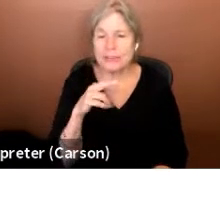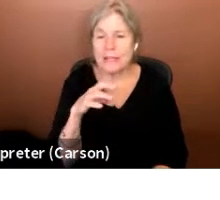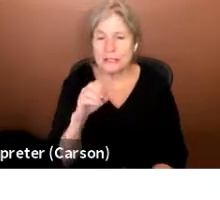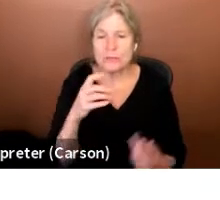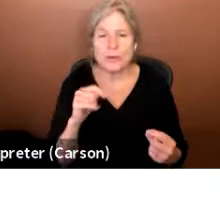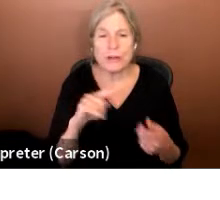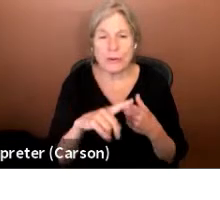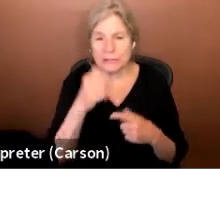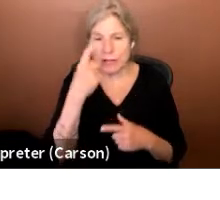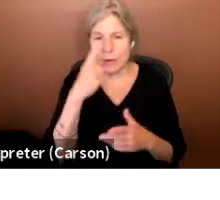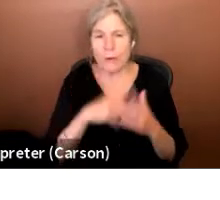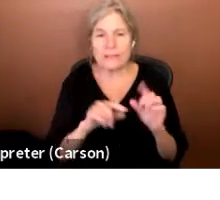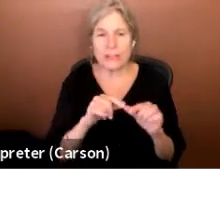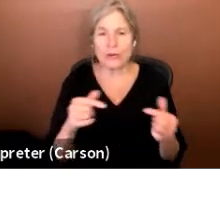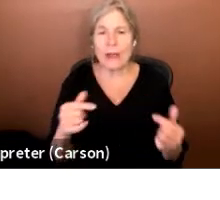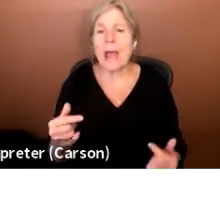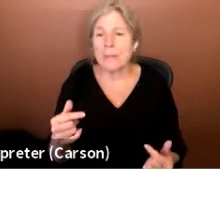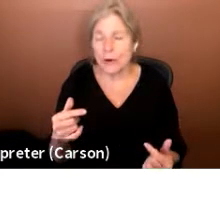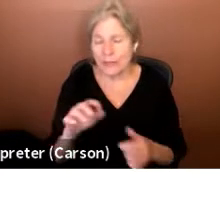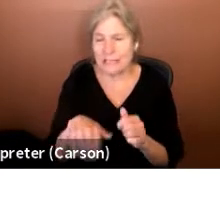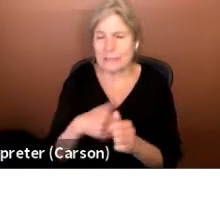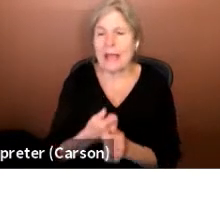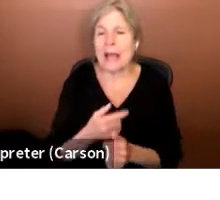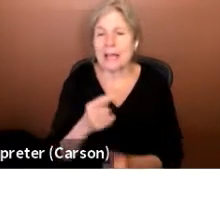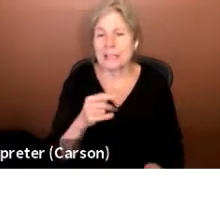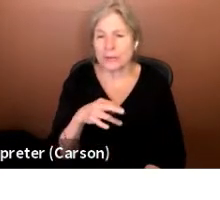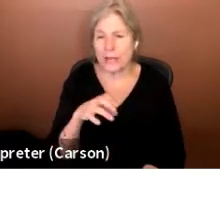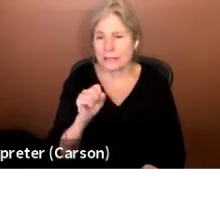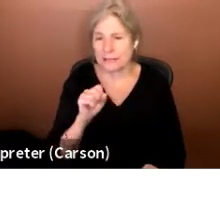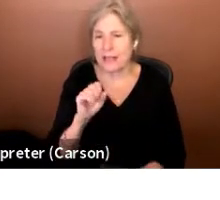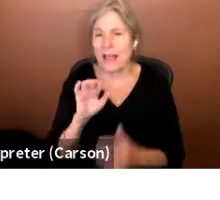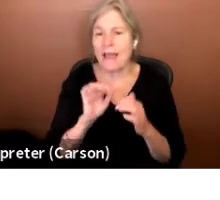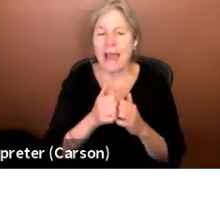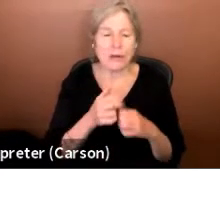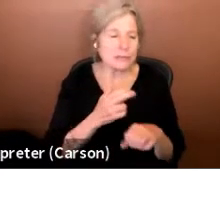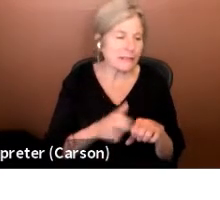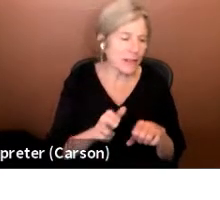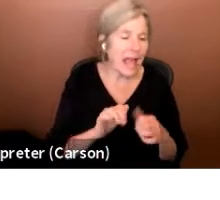grammar that is behind traces. How difficult -- how different indexes